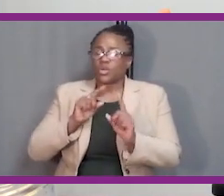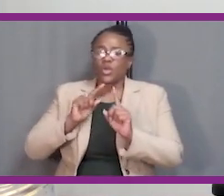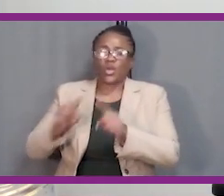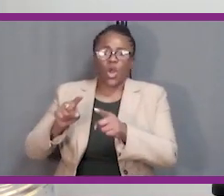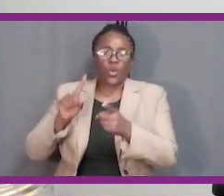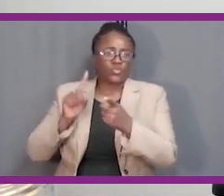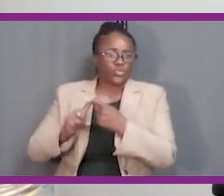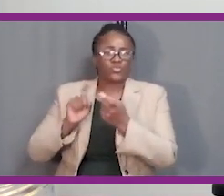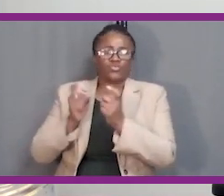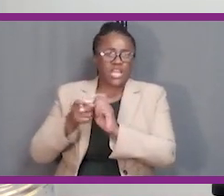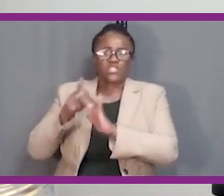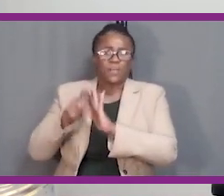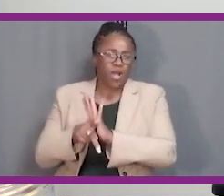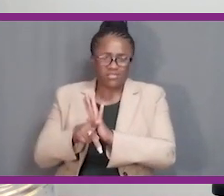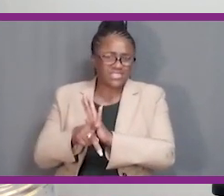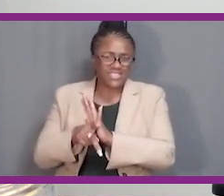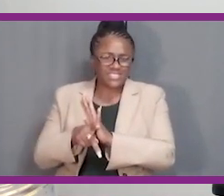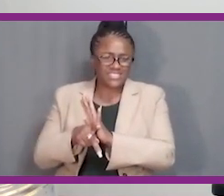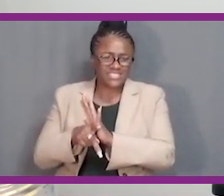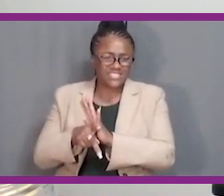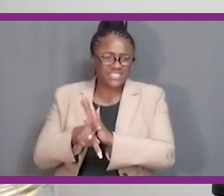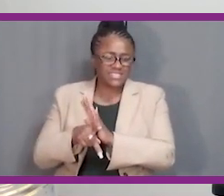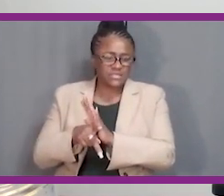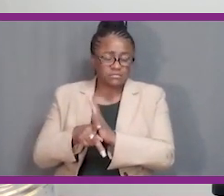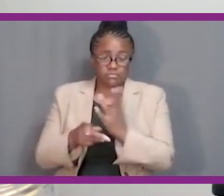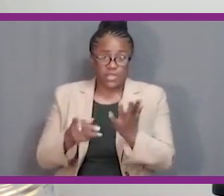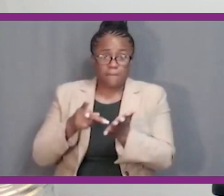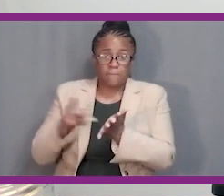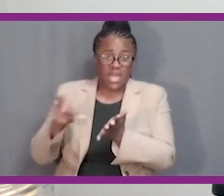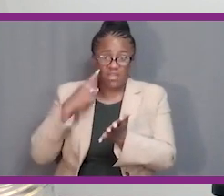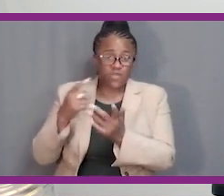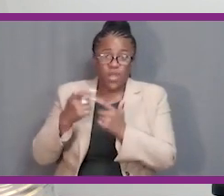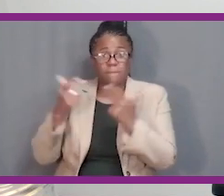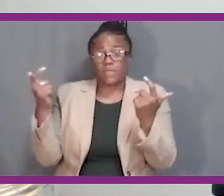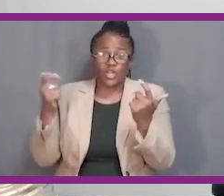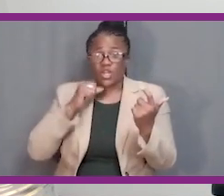bigger nonprofit. They can also go directly to people and individuals in community who